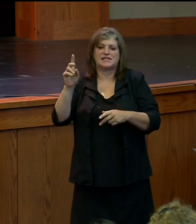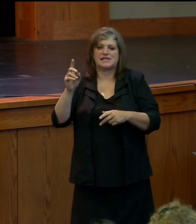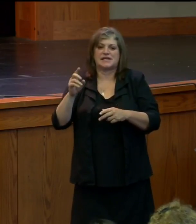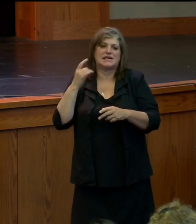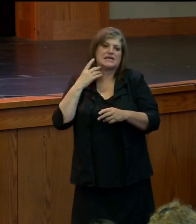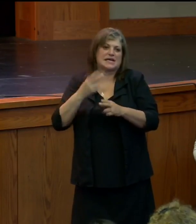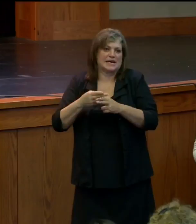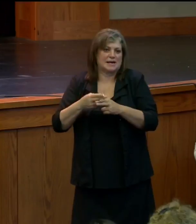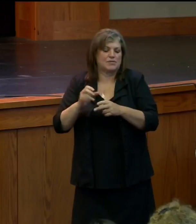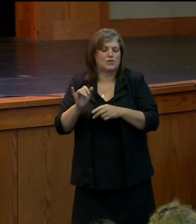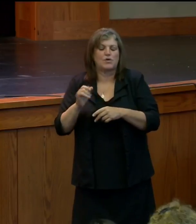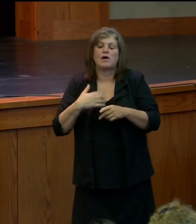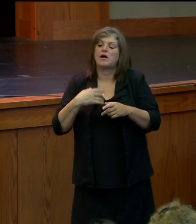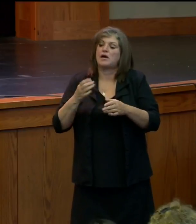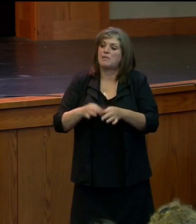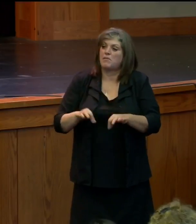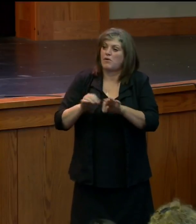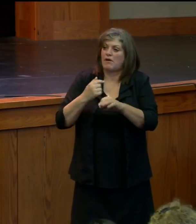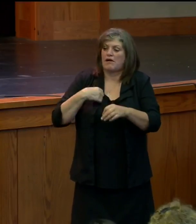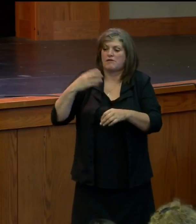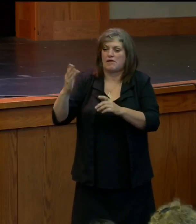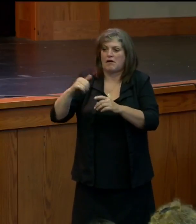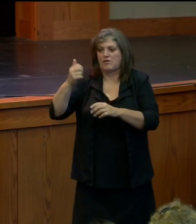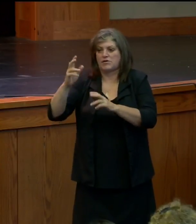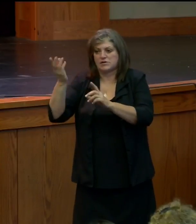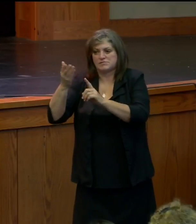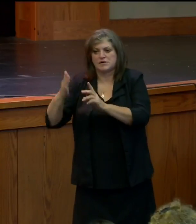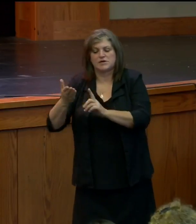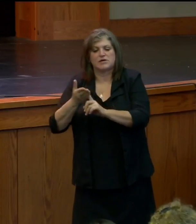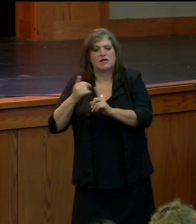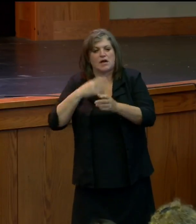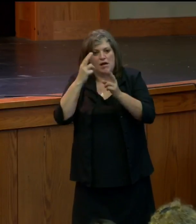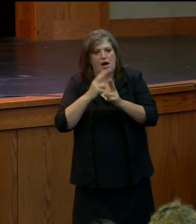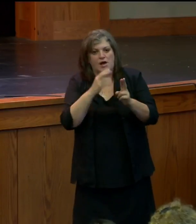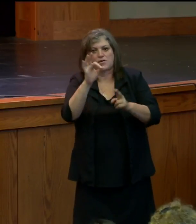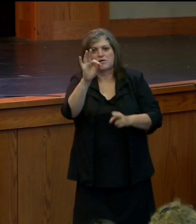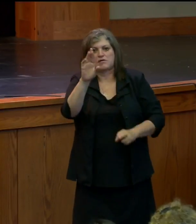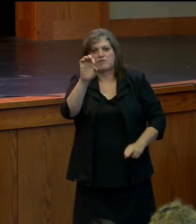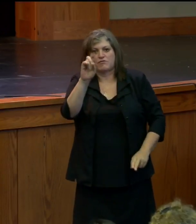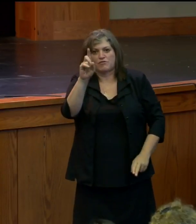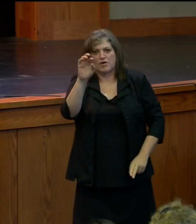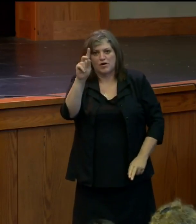MORE IMPORTANTLY I'VE BEEN PERSUADED BY OTHER SPEAKERS THAT HONORING FREDERICK DOUGLASS WOULD BE FITTING FOR OUR